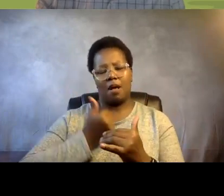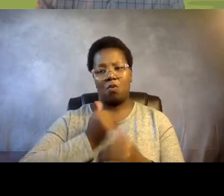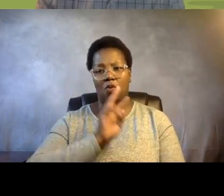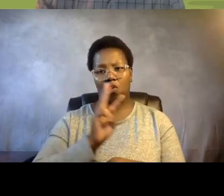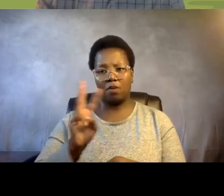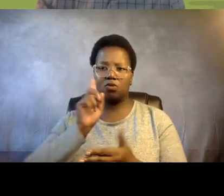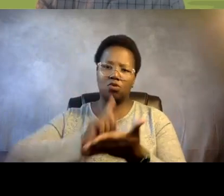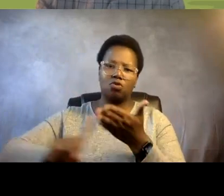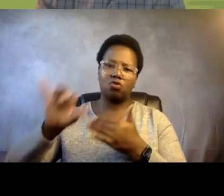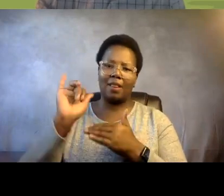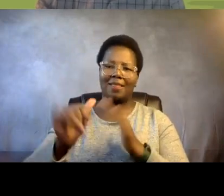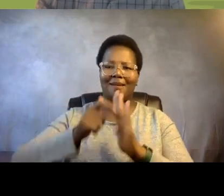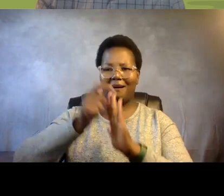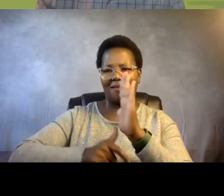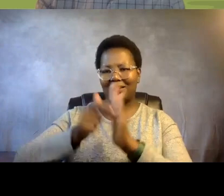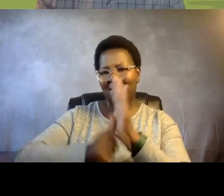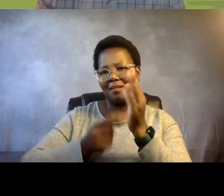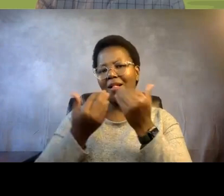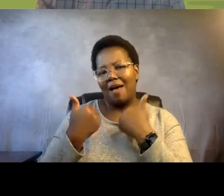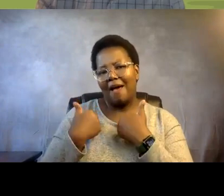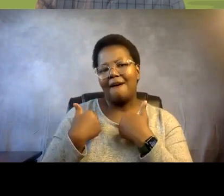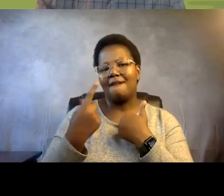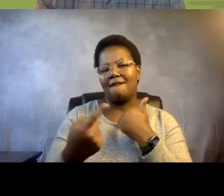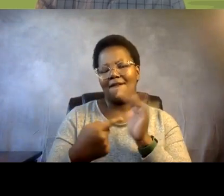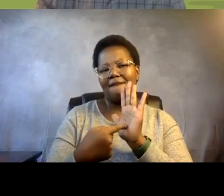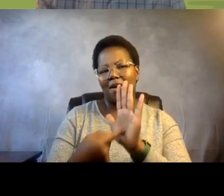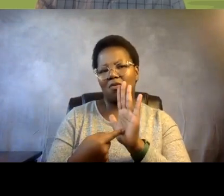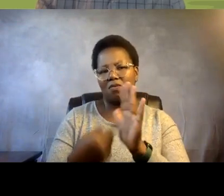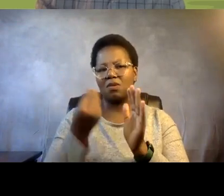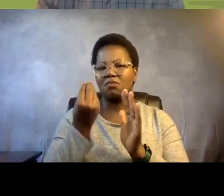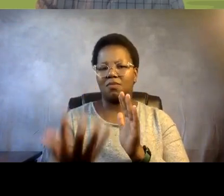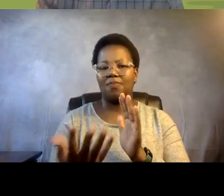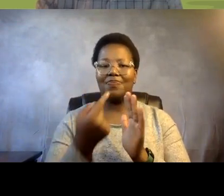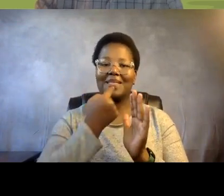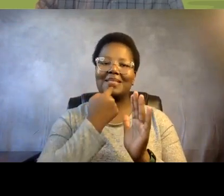We have a real quick example of this. Now if we consider this this basic piece of content,